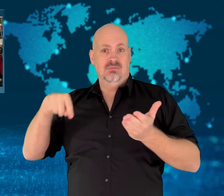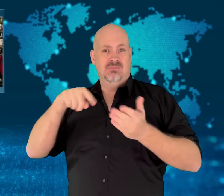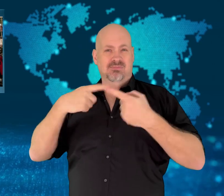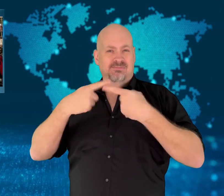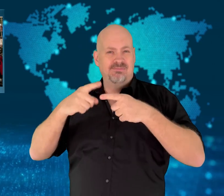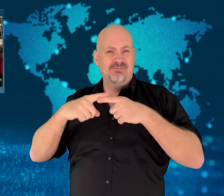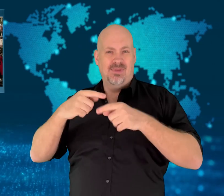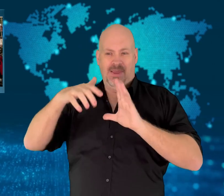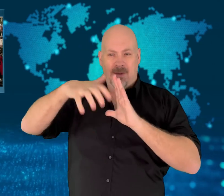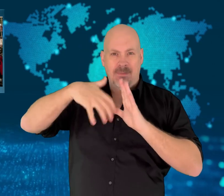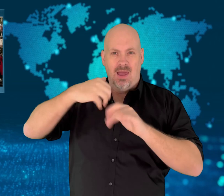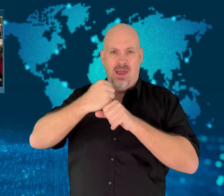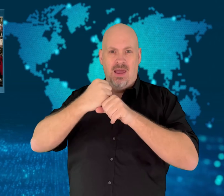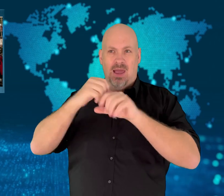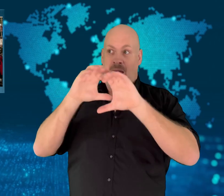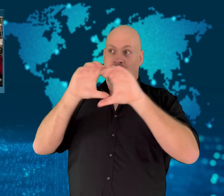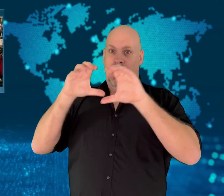on other companies.